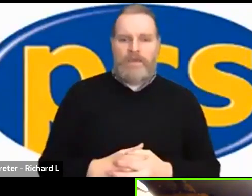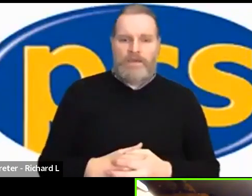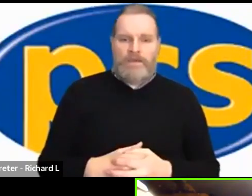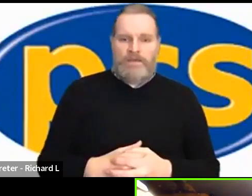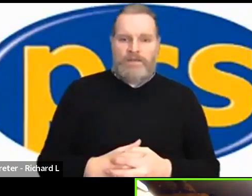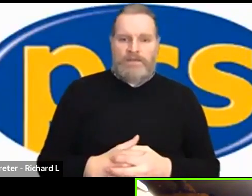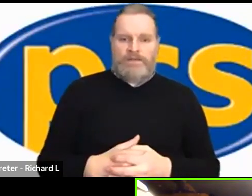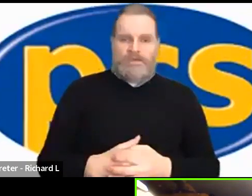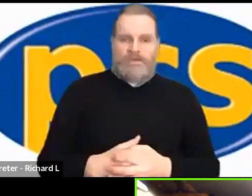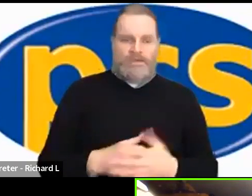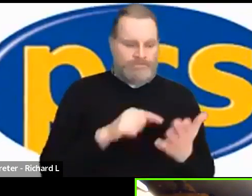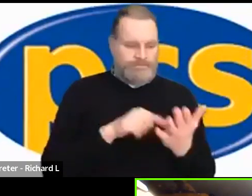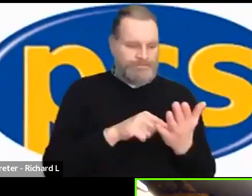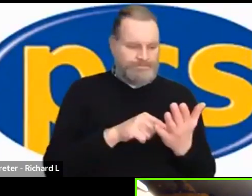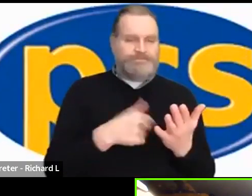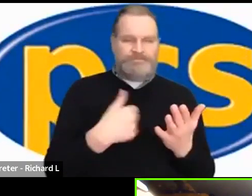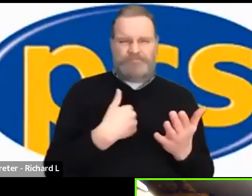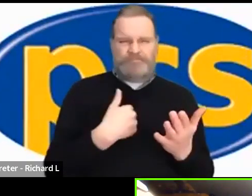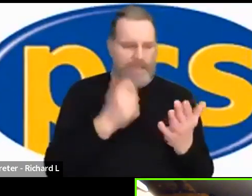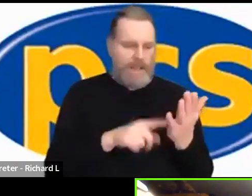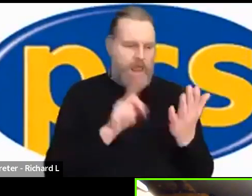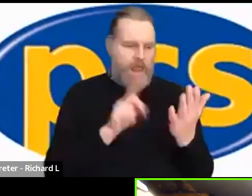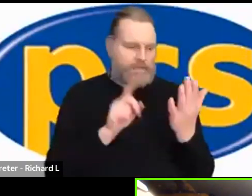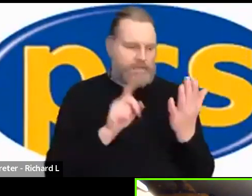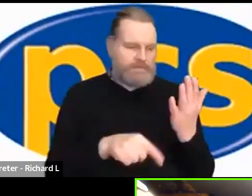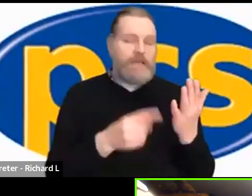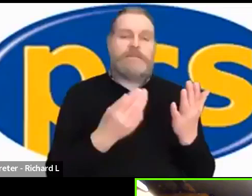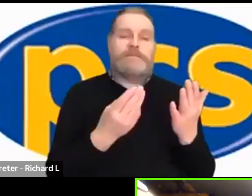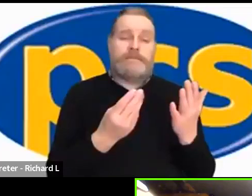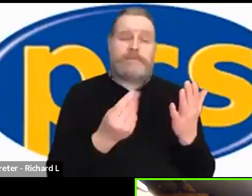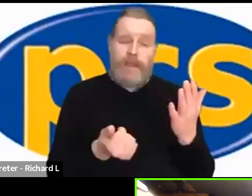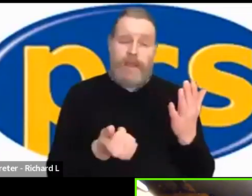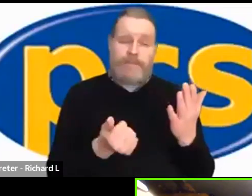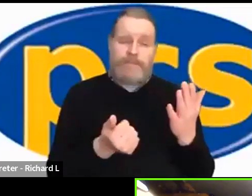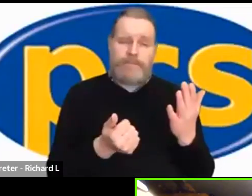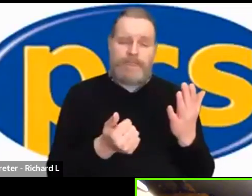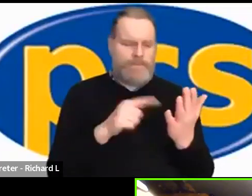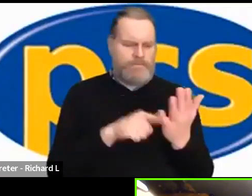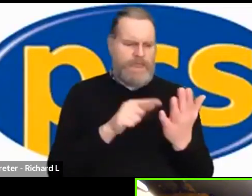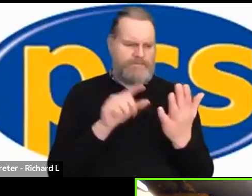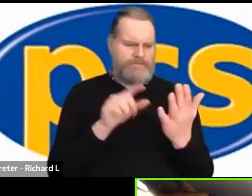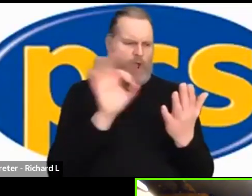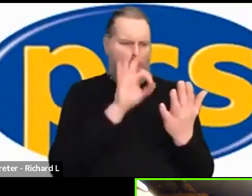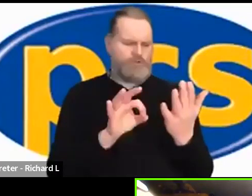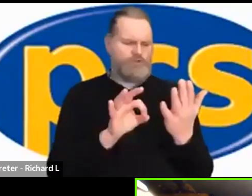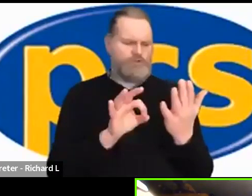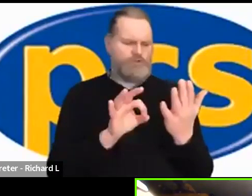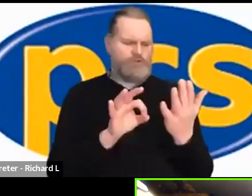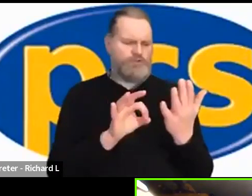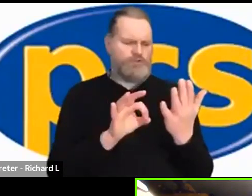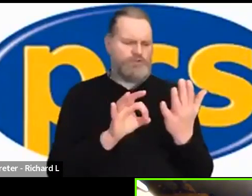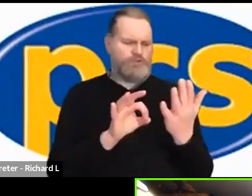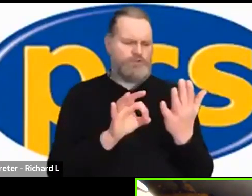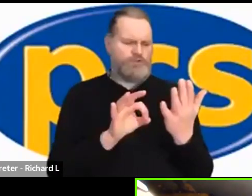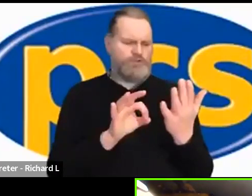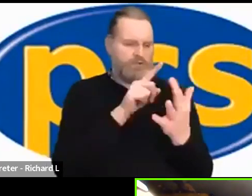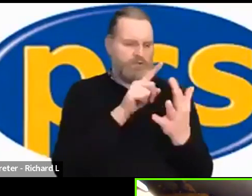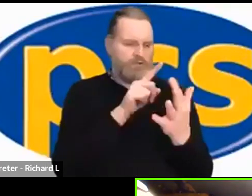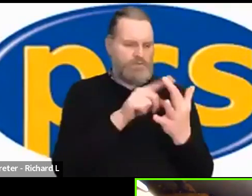something there's something really quick and straightforward , I'll pick those , I'll pick those up myself to I'll pick those up myself to save it. Time. But if there But if there are questions that